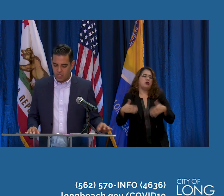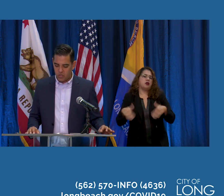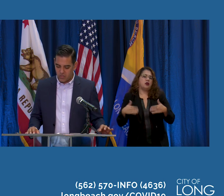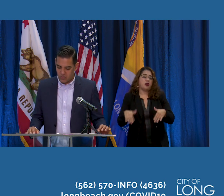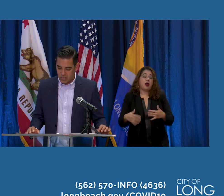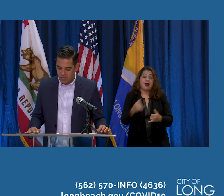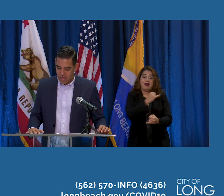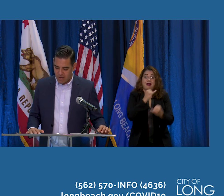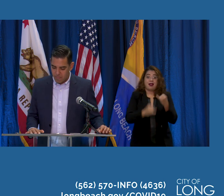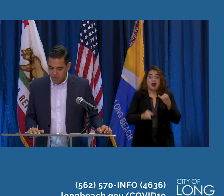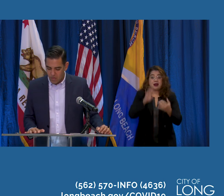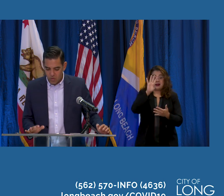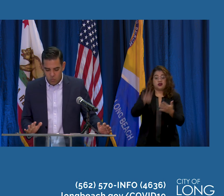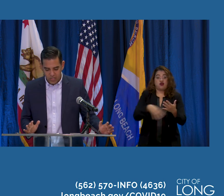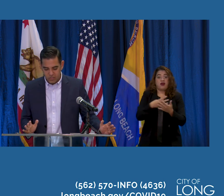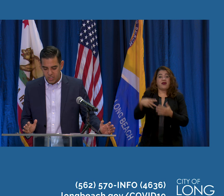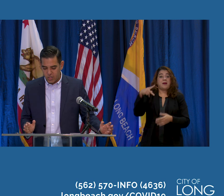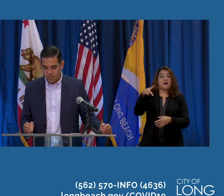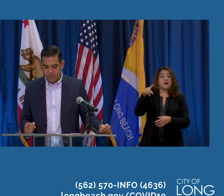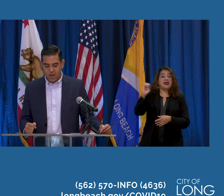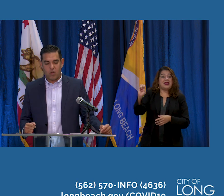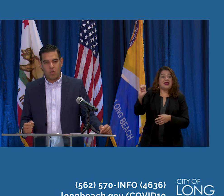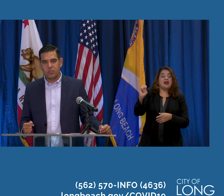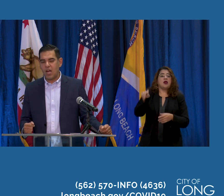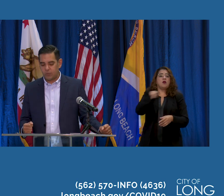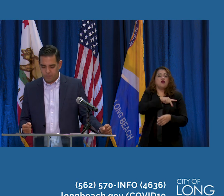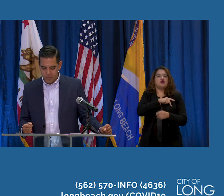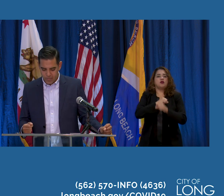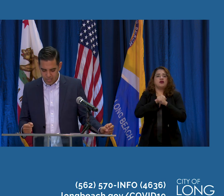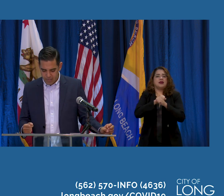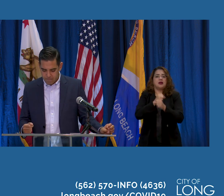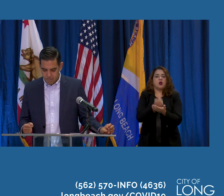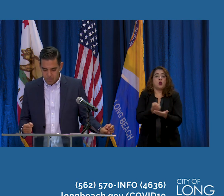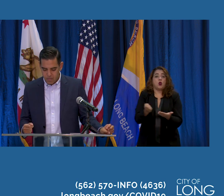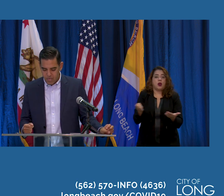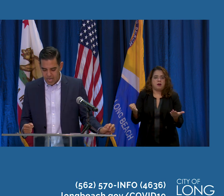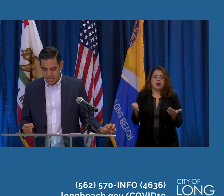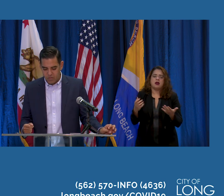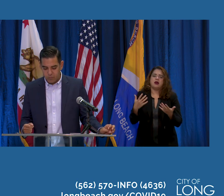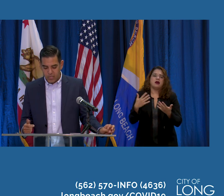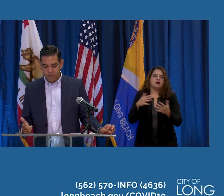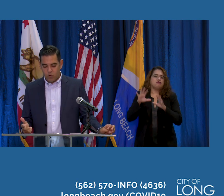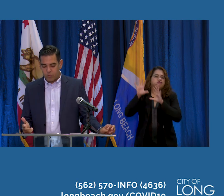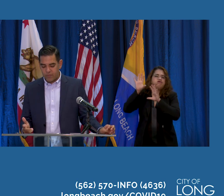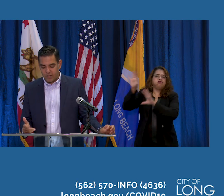You can see that we continue to be very well stocked in PPE and this PPE of course provides